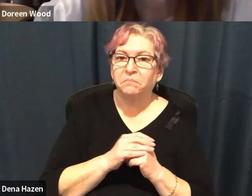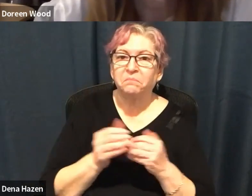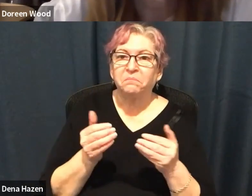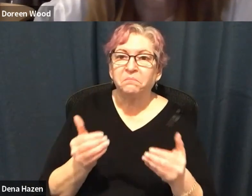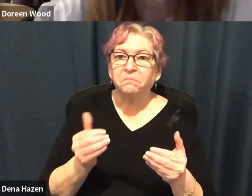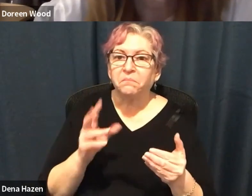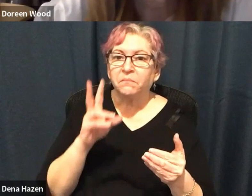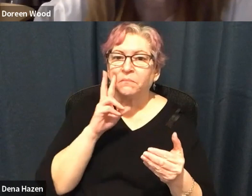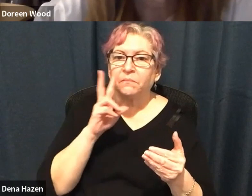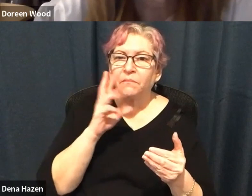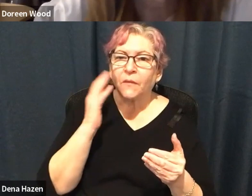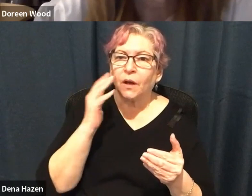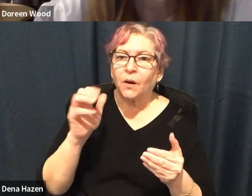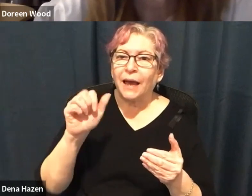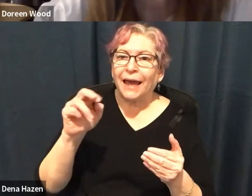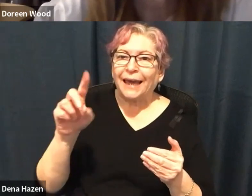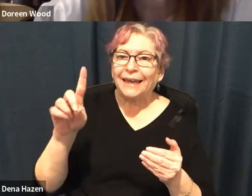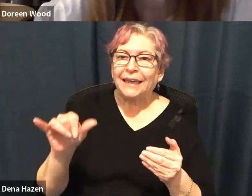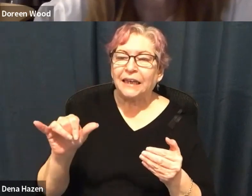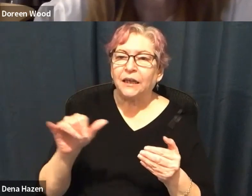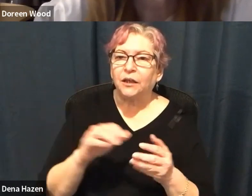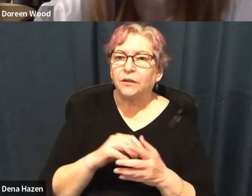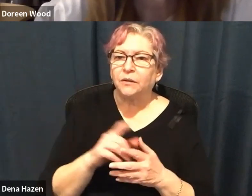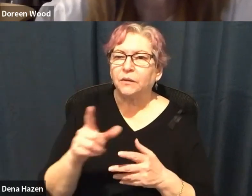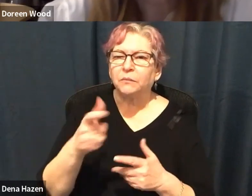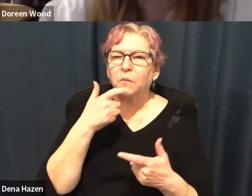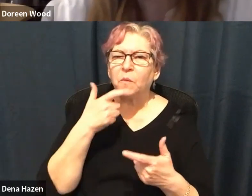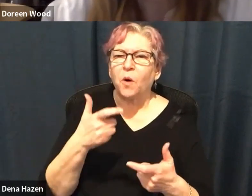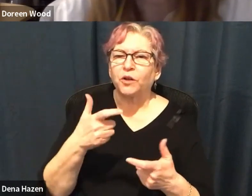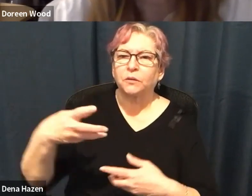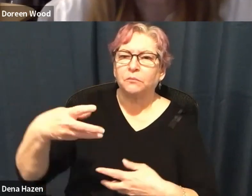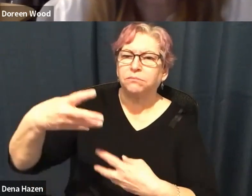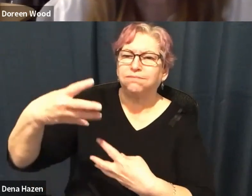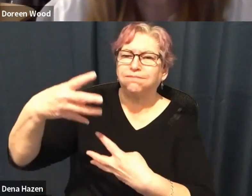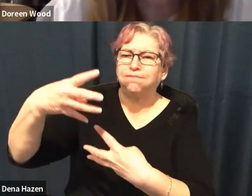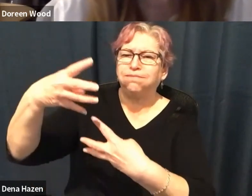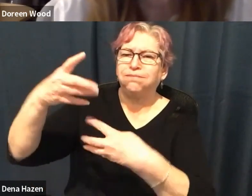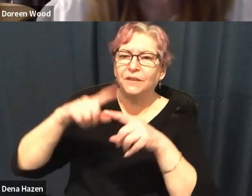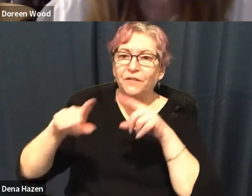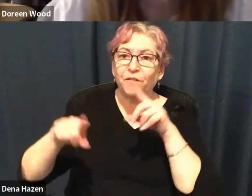I know, Andy, you were watching the questions as they come through as well, and it